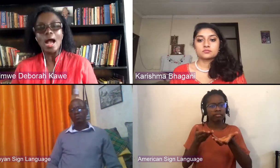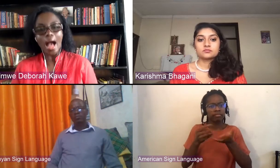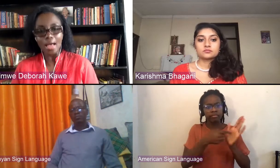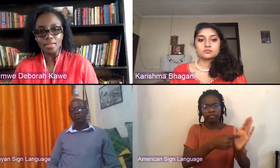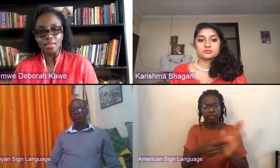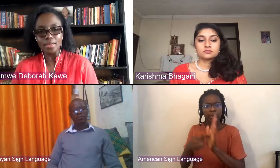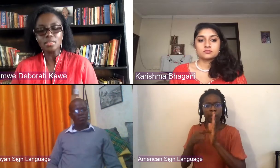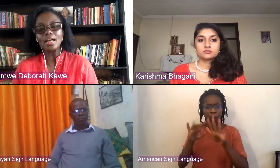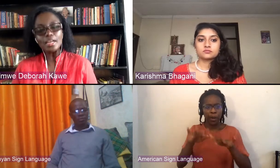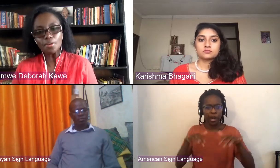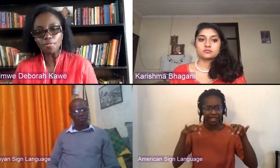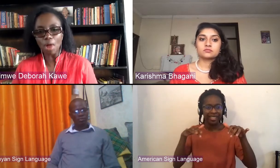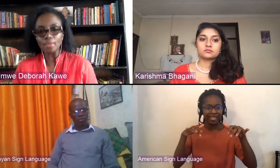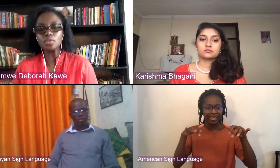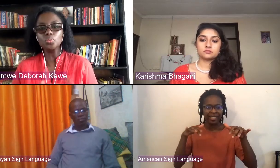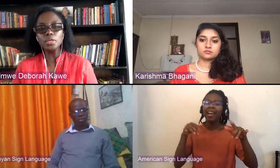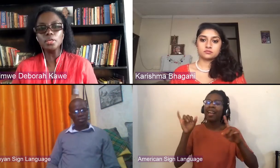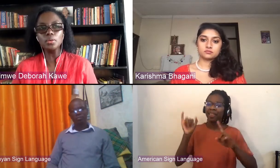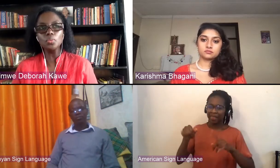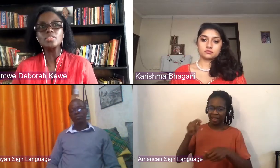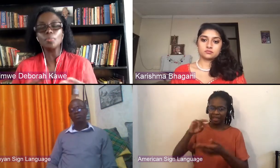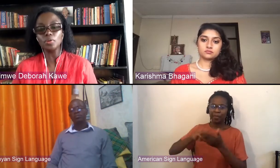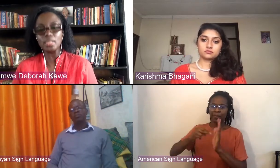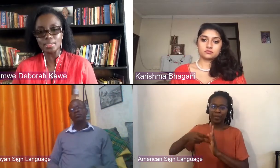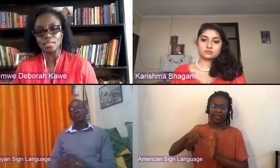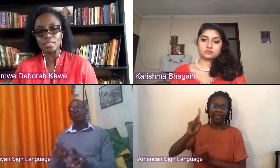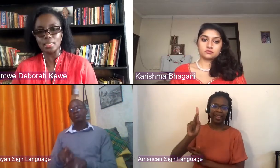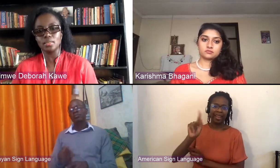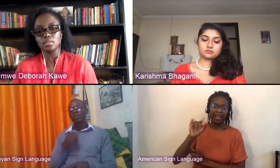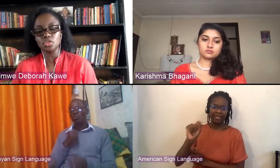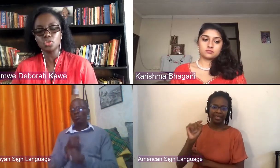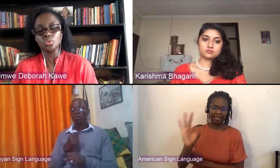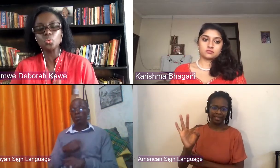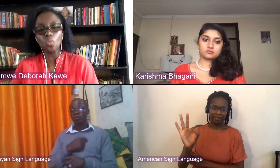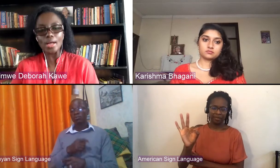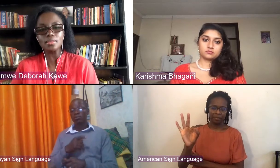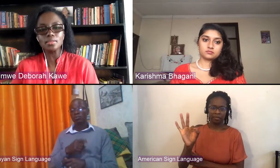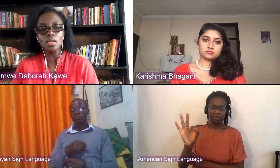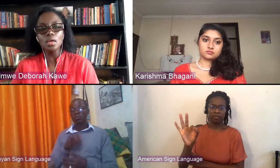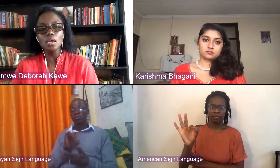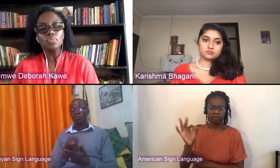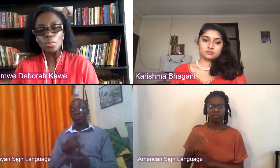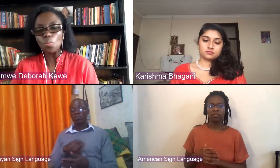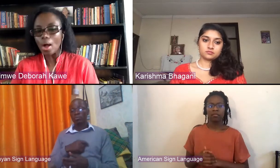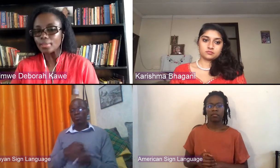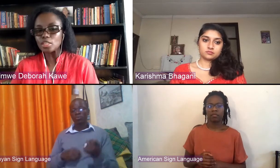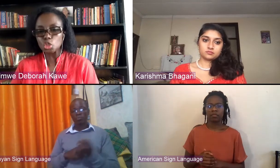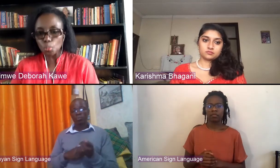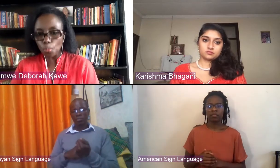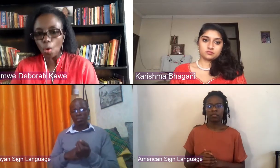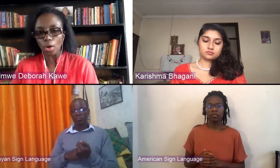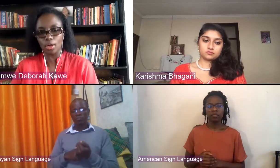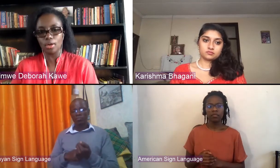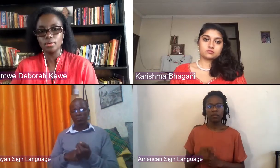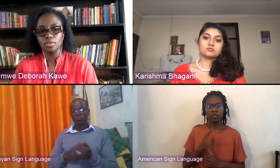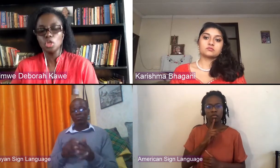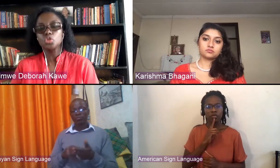and the kind of work that we were supporting as the Sundance Institute was really work that spoke